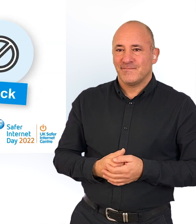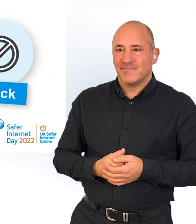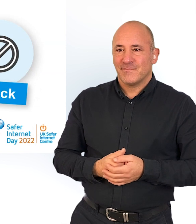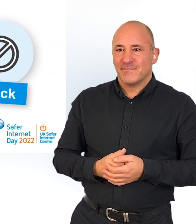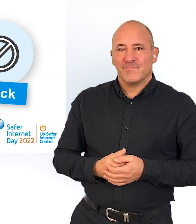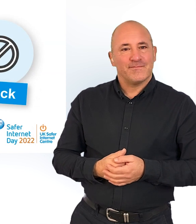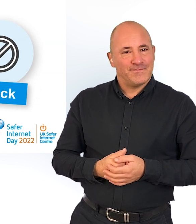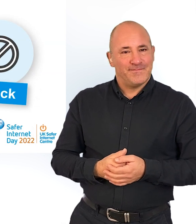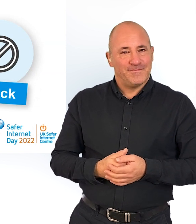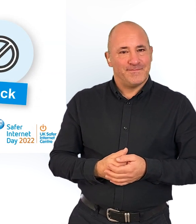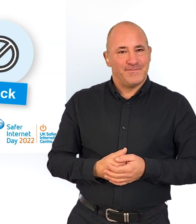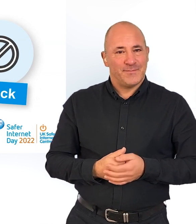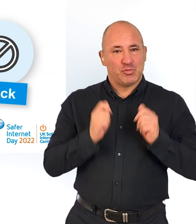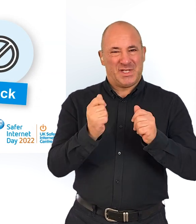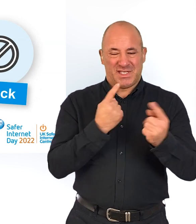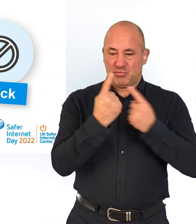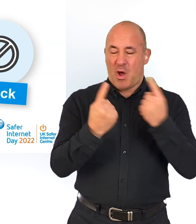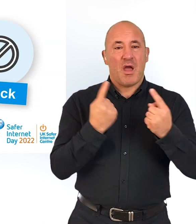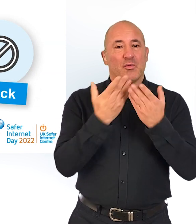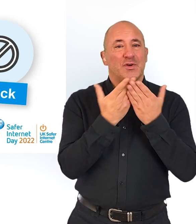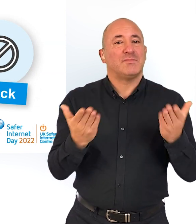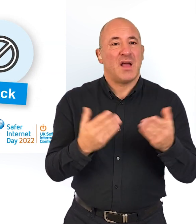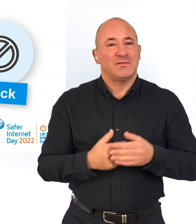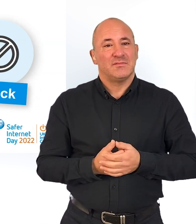Number 1. Treat everyone with respect.